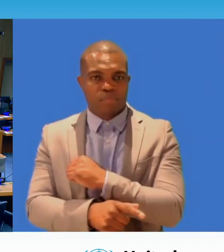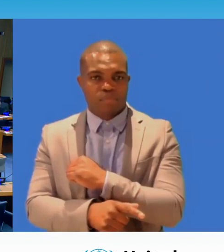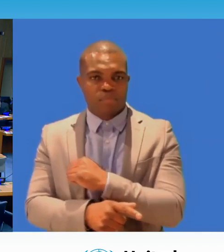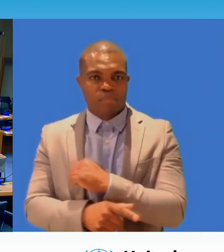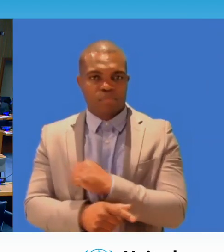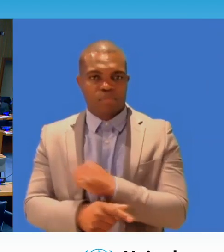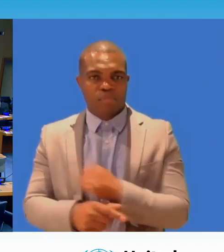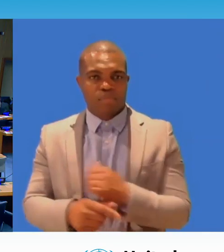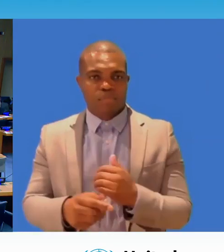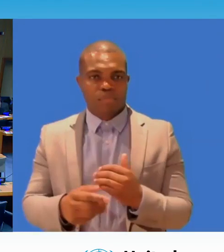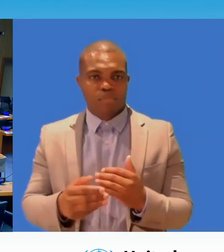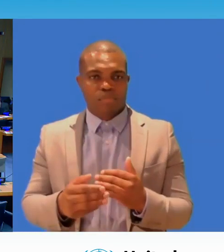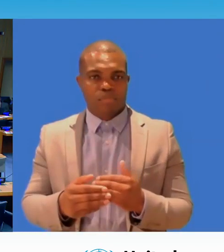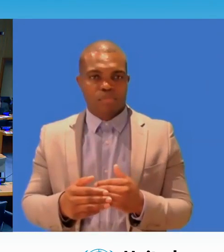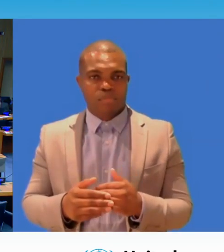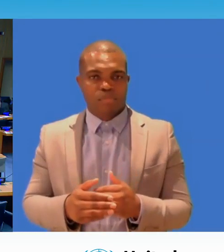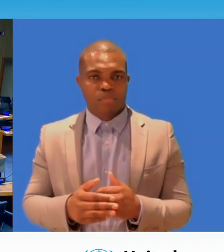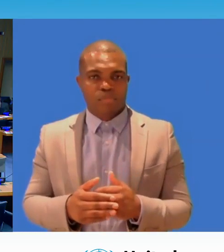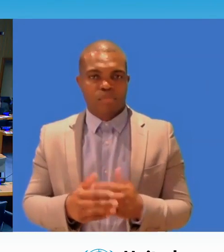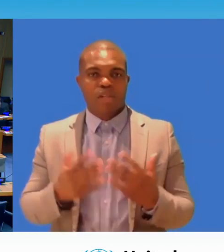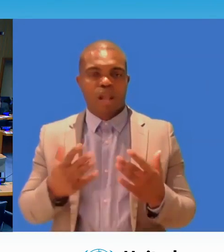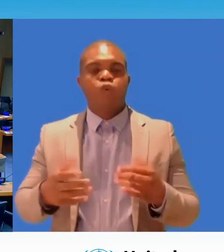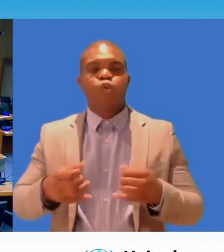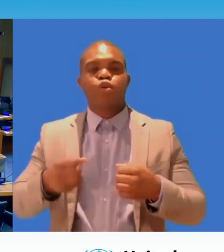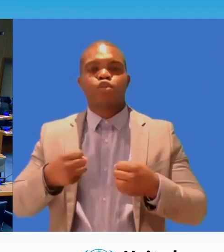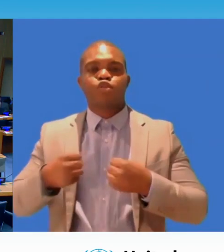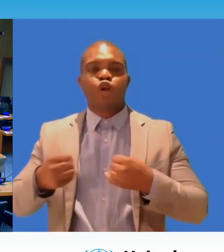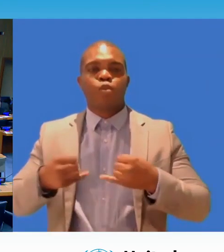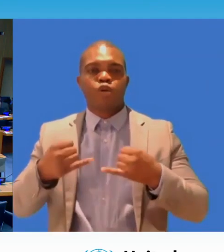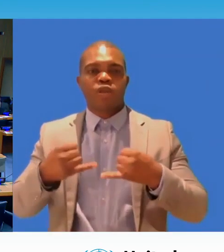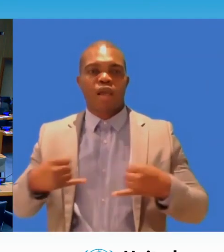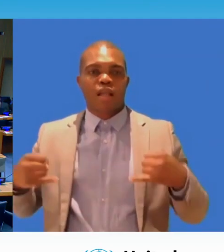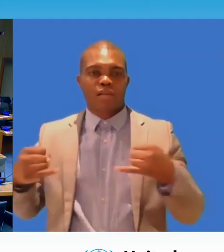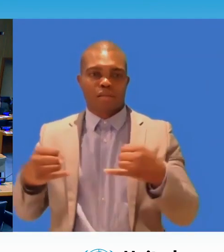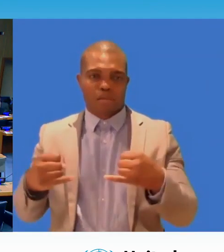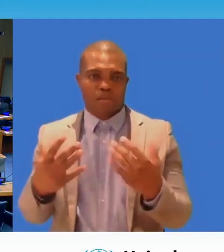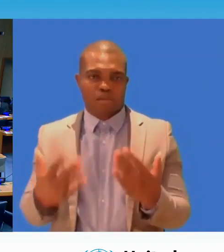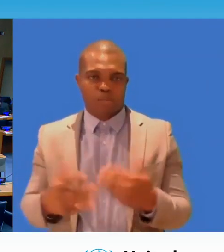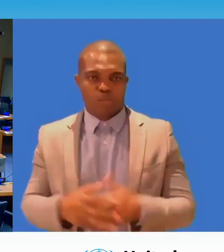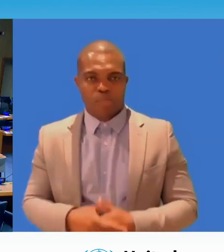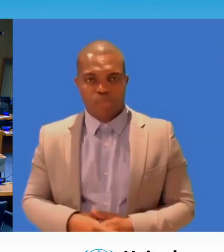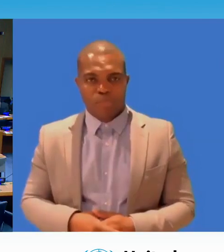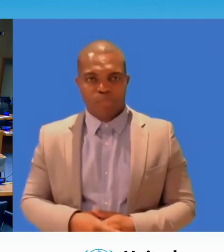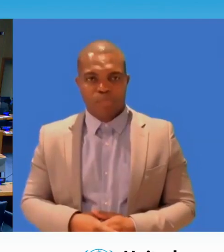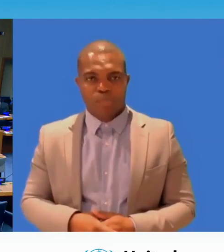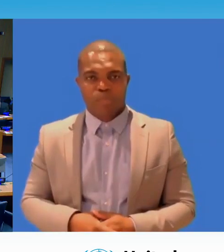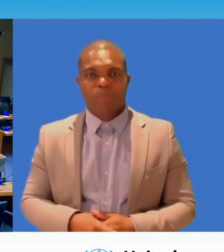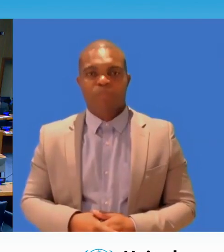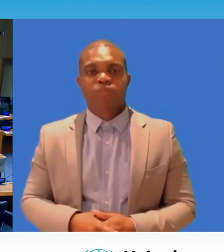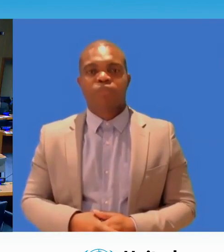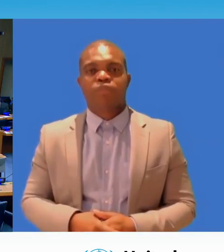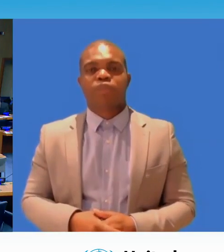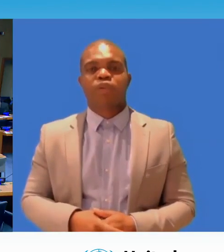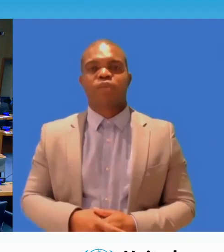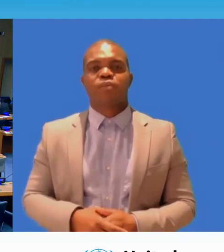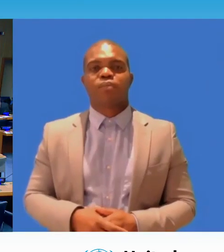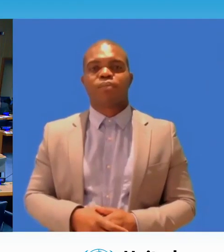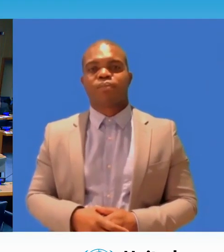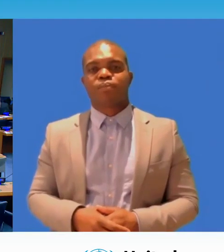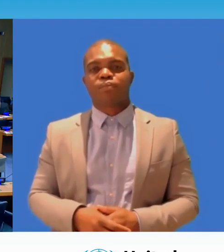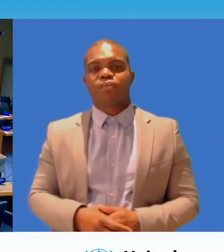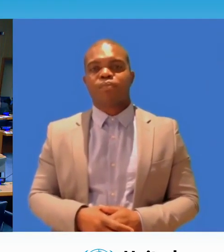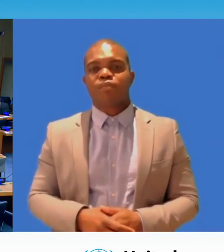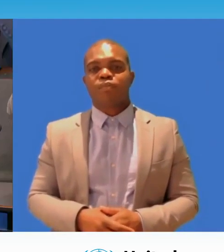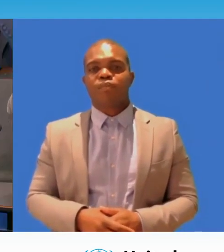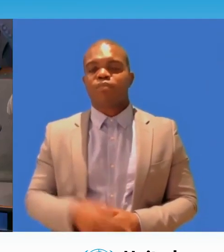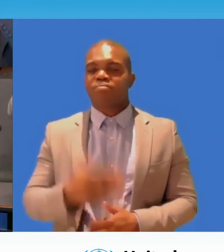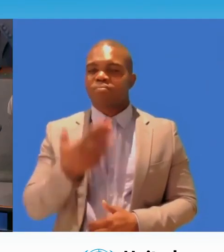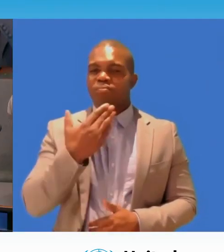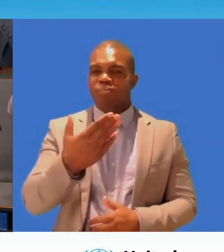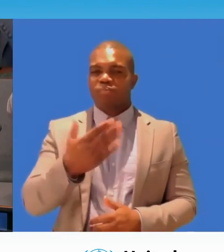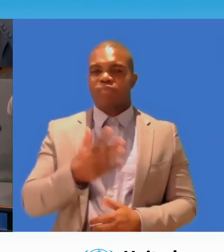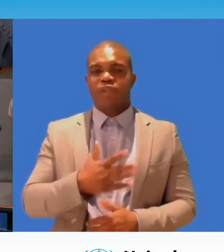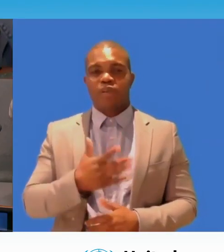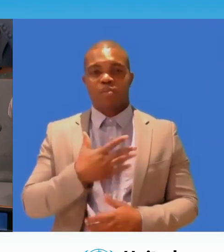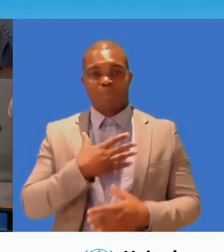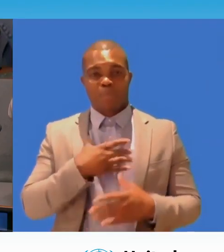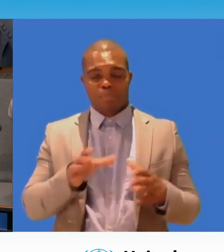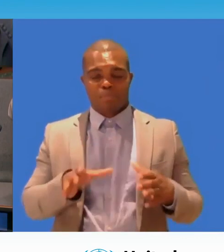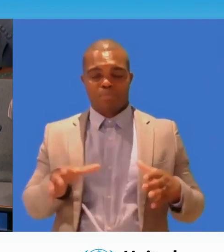speaker Mr President my delegation is honored to participate in the 17th conference for the